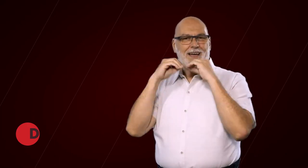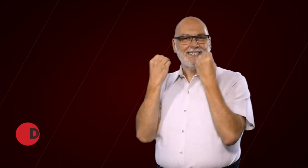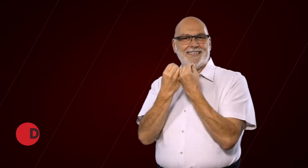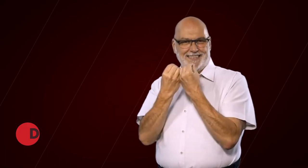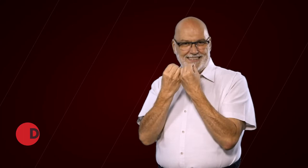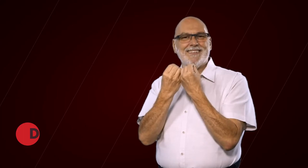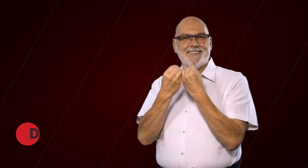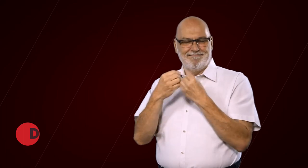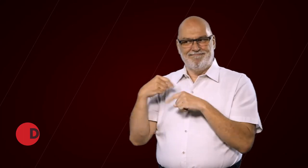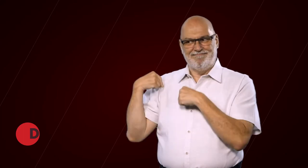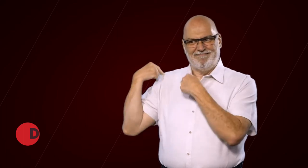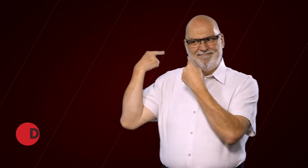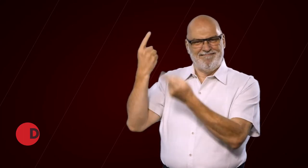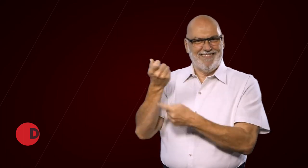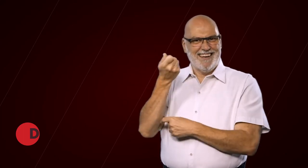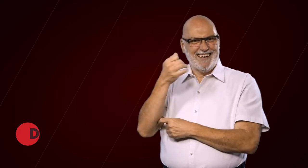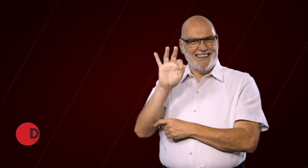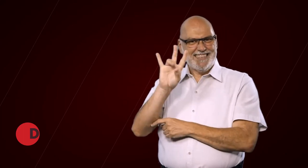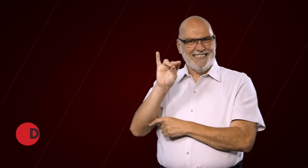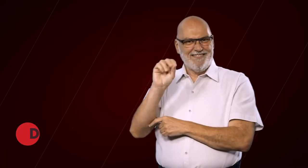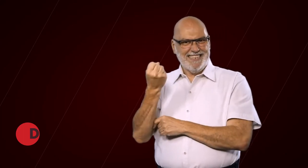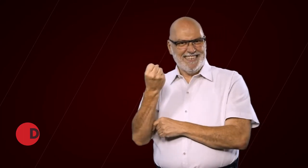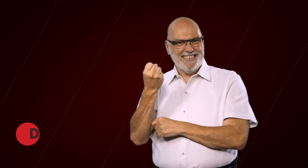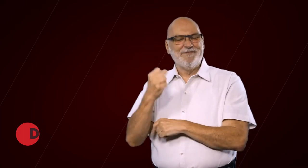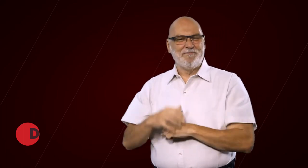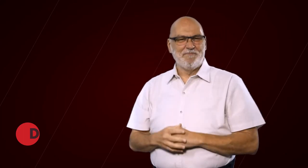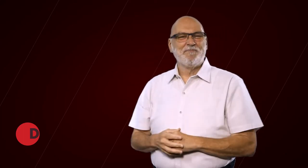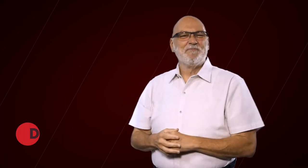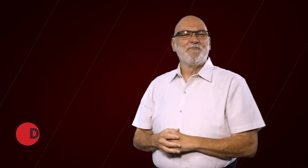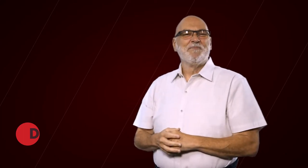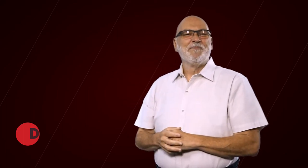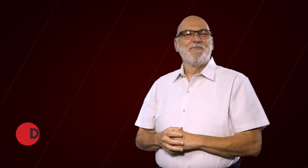organization in the 1970’s.